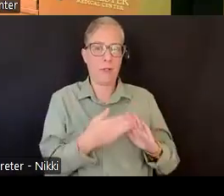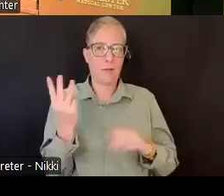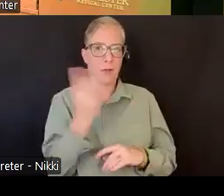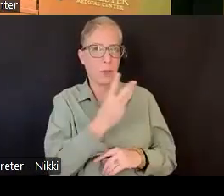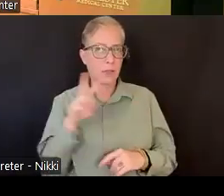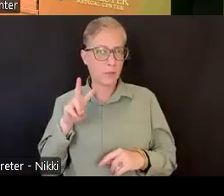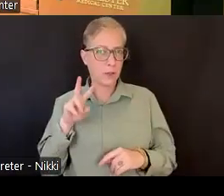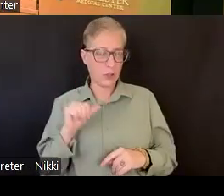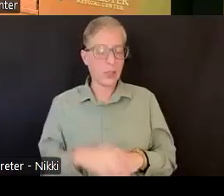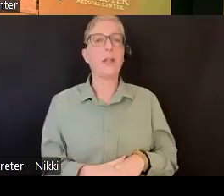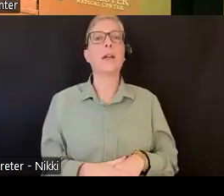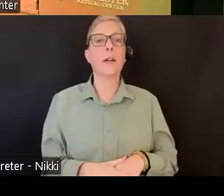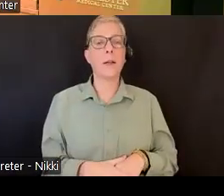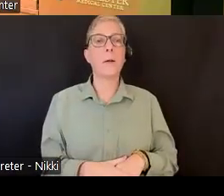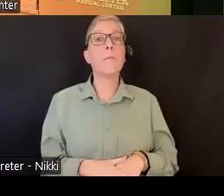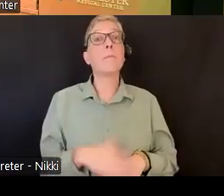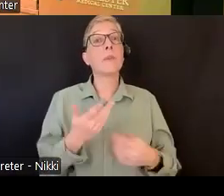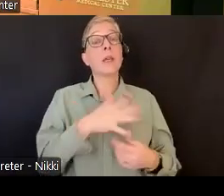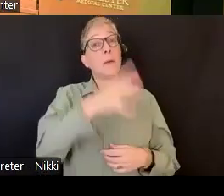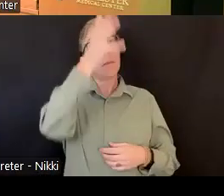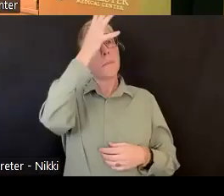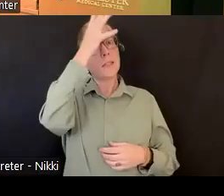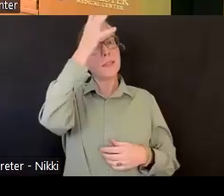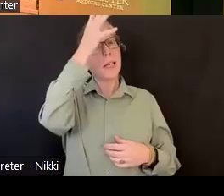when I went into medicine that he saw me being a small town family medicine doctor. I think the